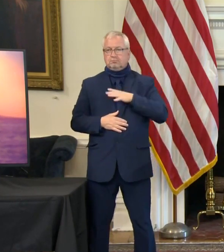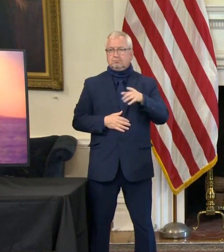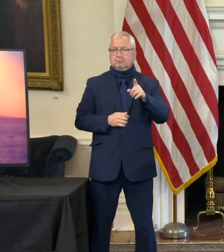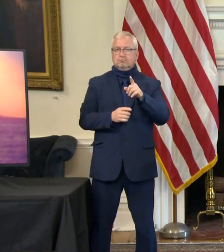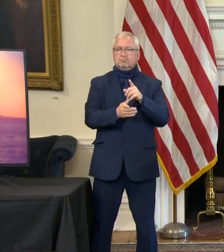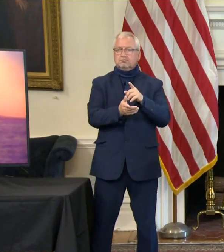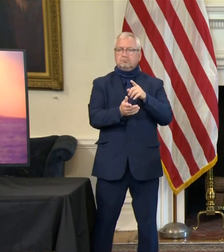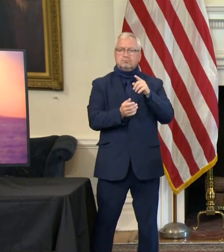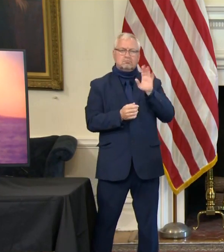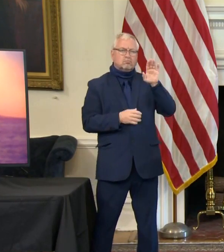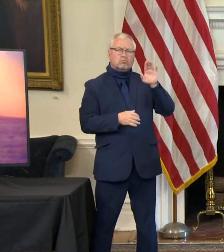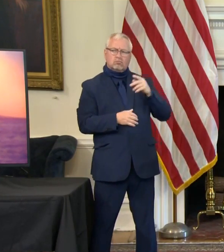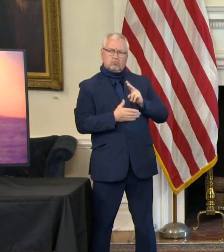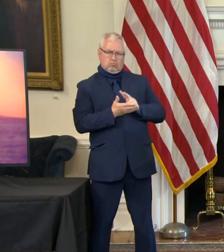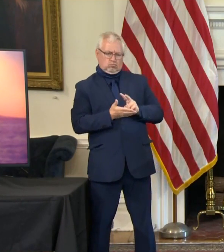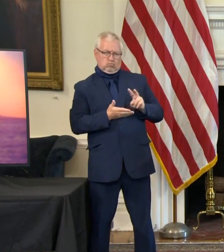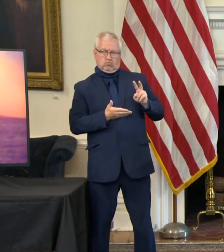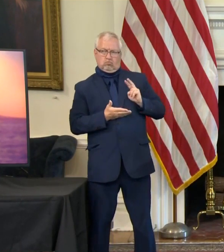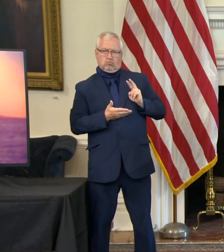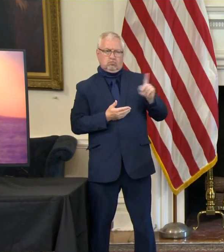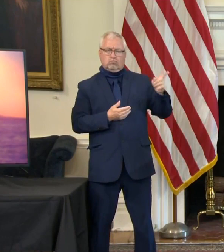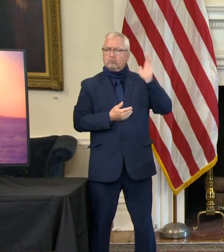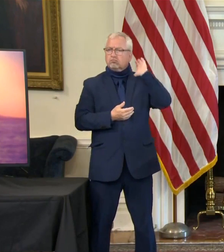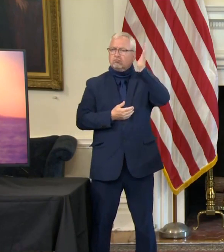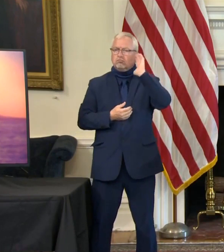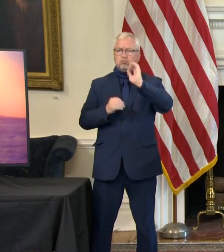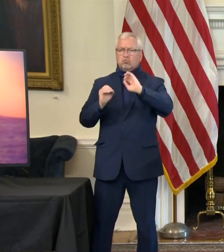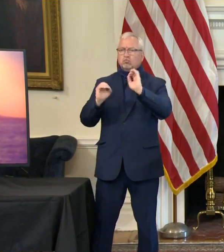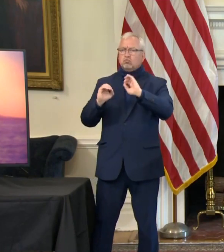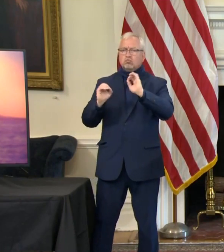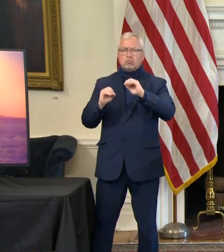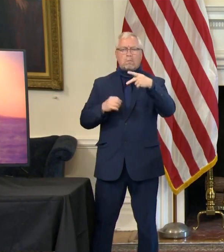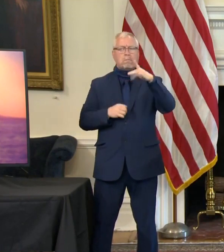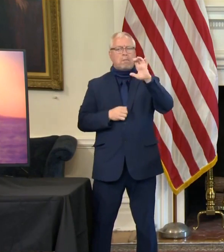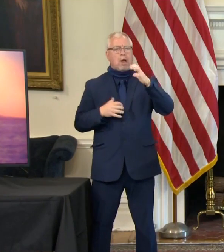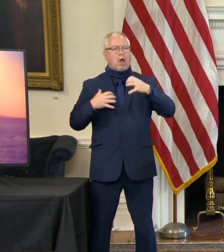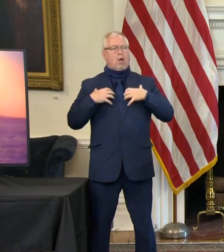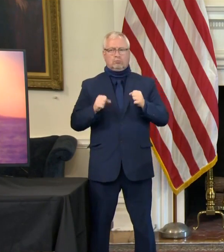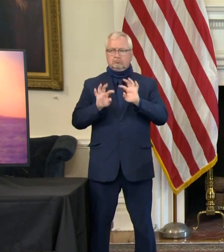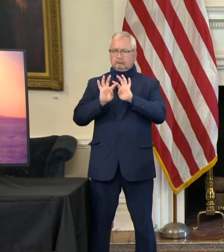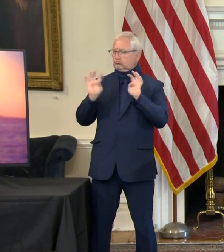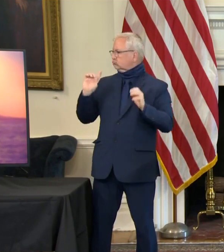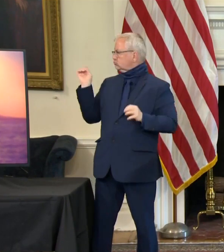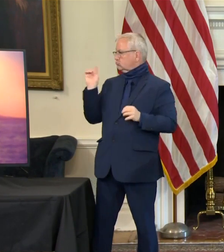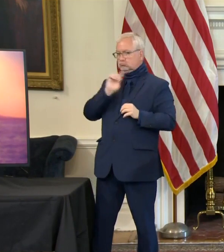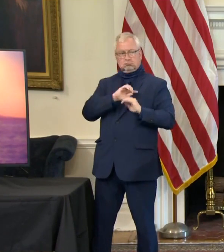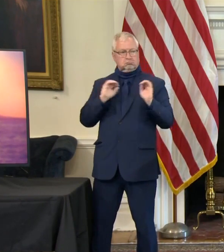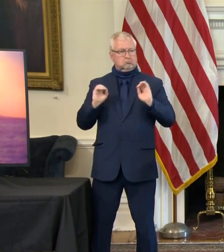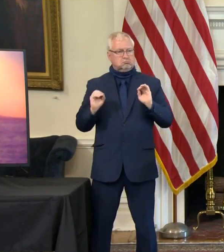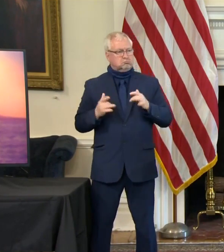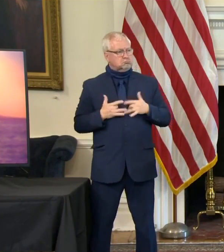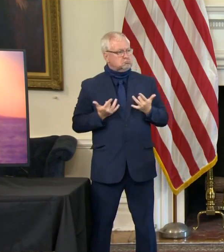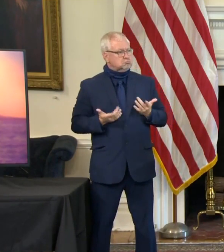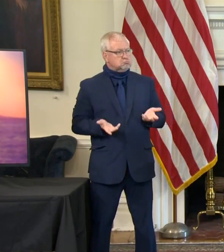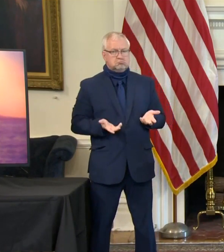WIRED IN ANY OF YOUR PUBLIC HEALTH ADVISORS HERE? THAT’S WHY AREN’T ANY OF YOUR PUBLIC HEALTH ADVISORS HERE?